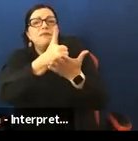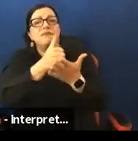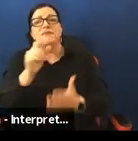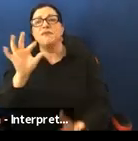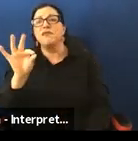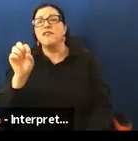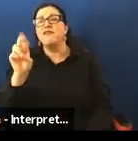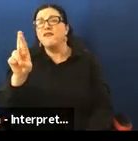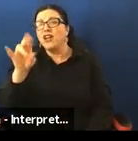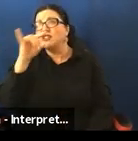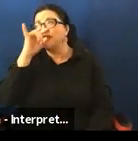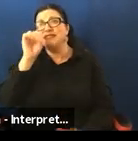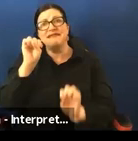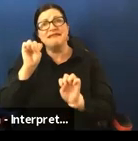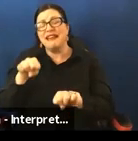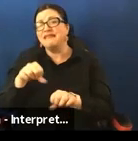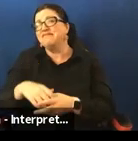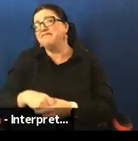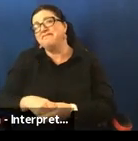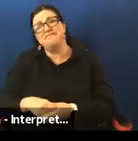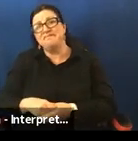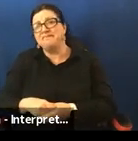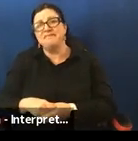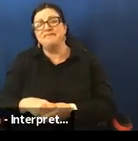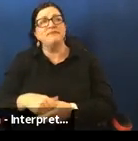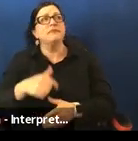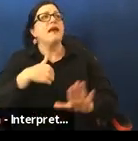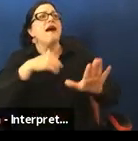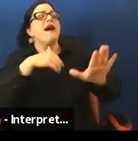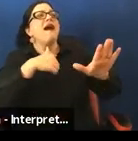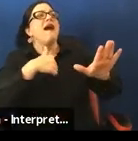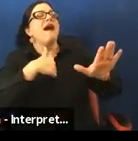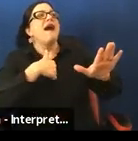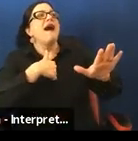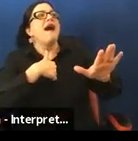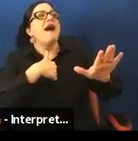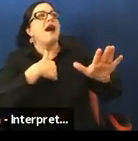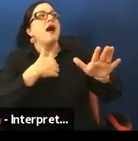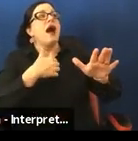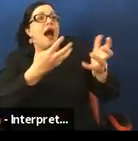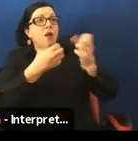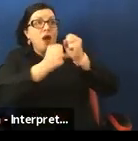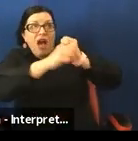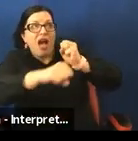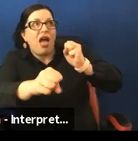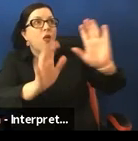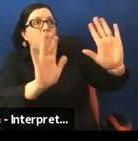debay: I just, I just want to hold off for a quick one. I'm so sorry to take your time, but you're, you're, you're, you are you are rhyming enjoy